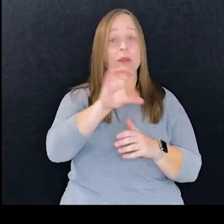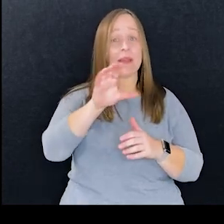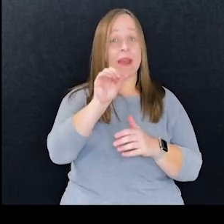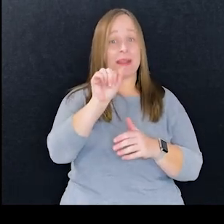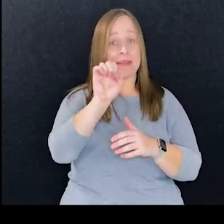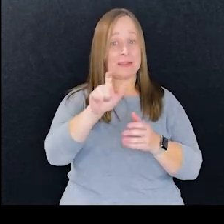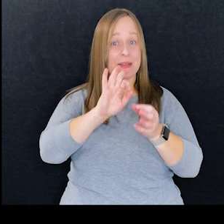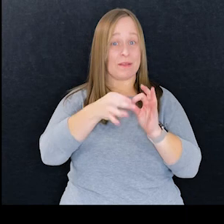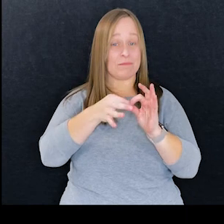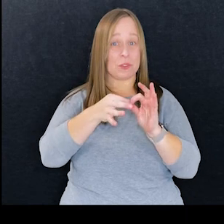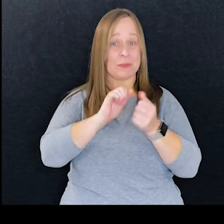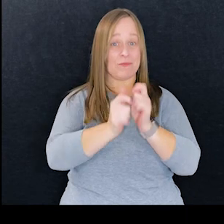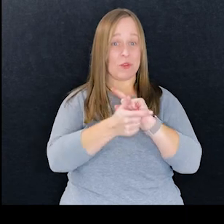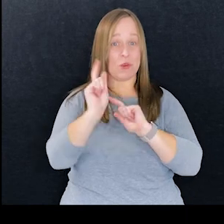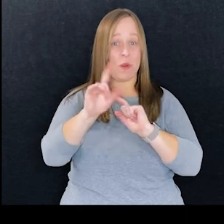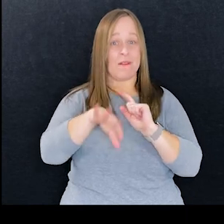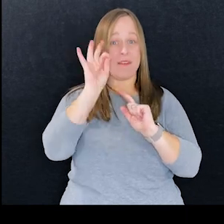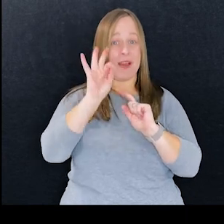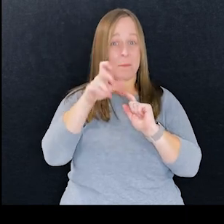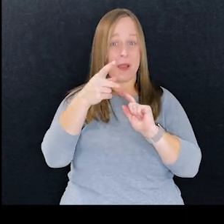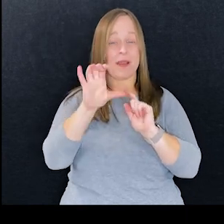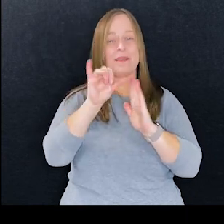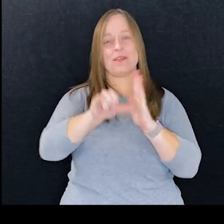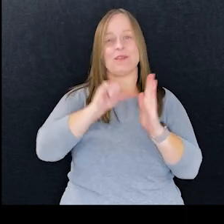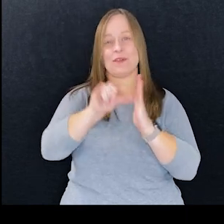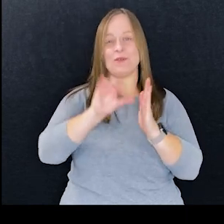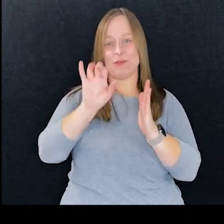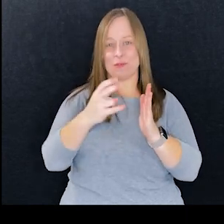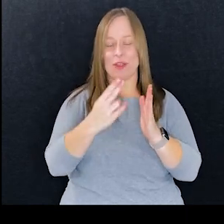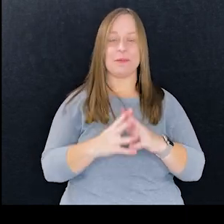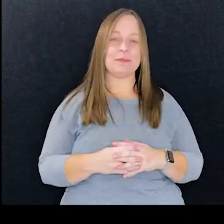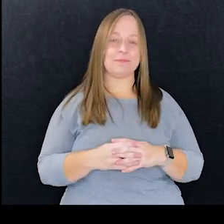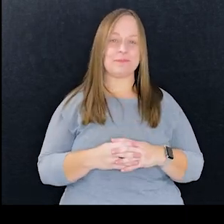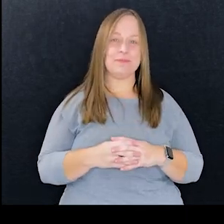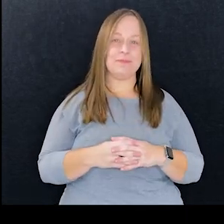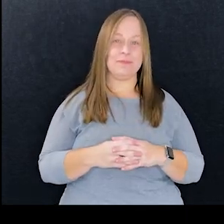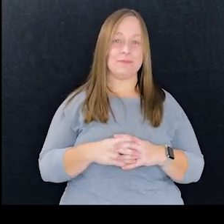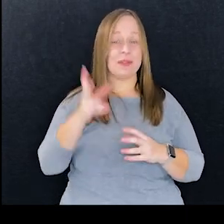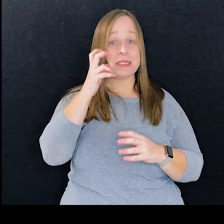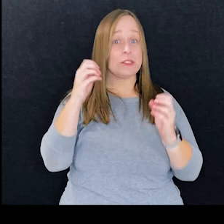The Closed Captioned and ASL version of this podcast is available on our YouTube channel.